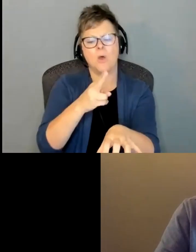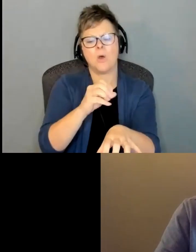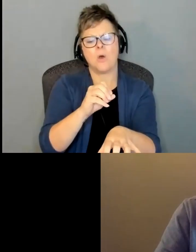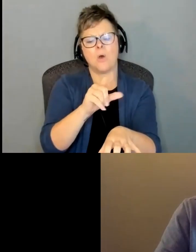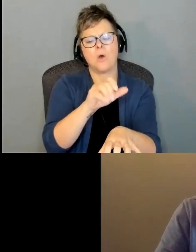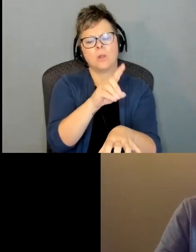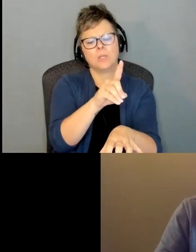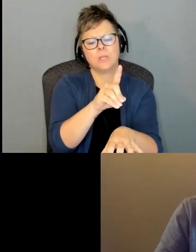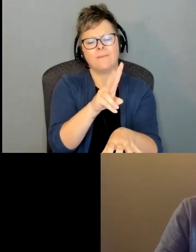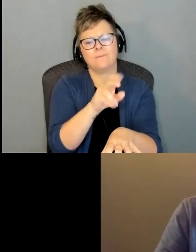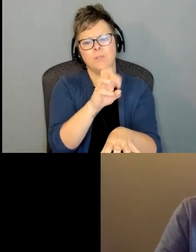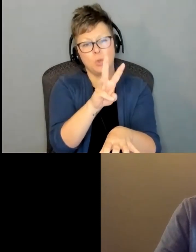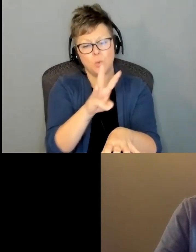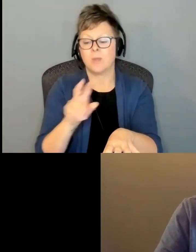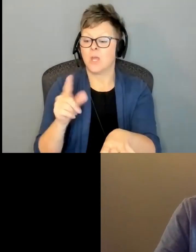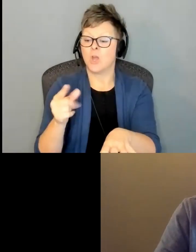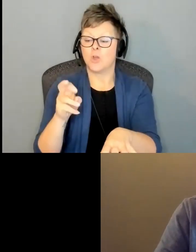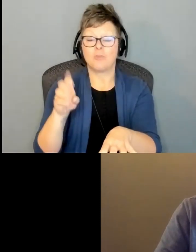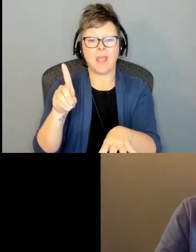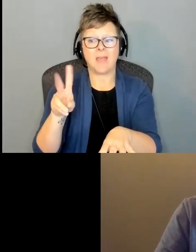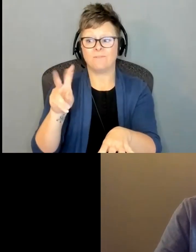But you are also seeing an institution like a university.